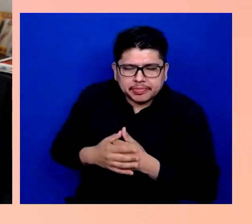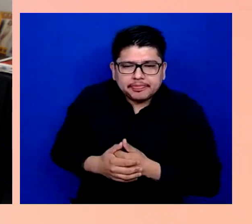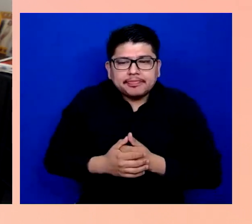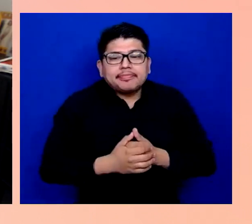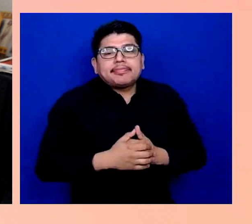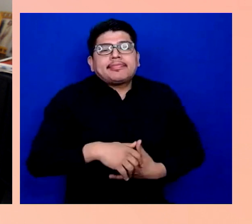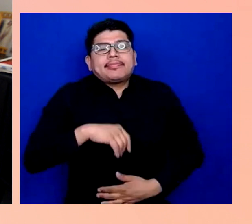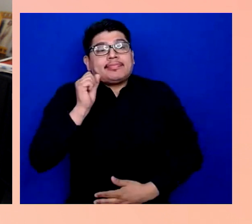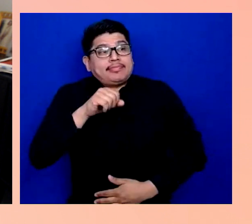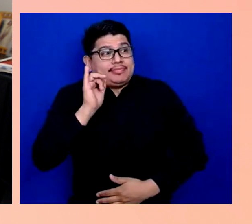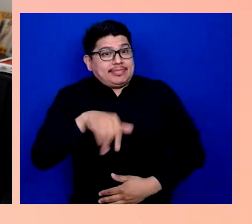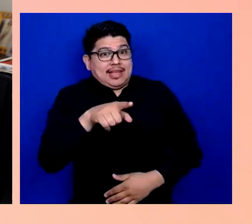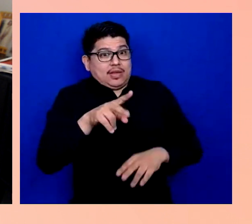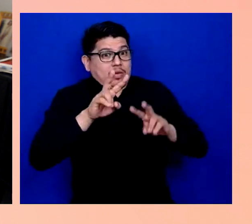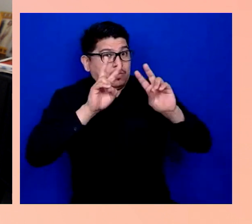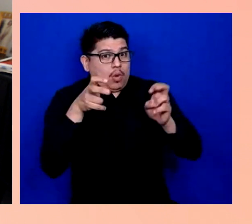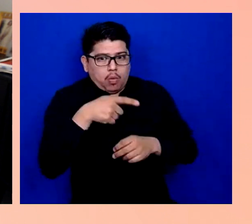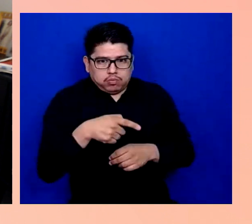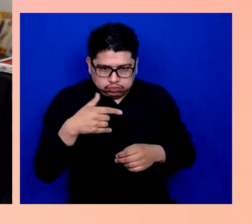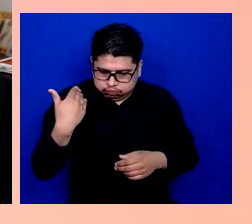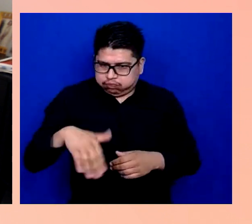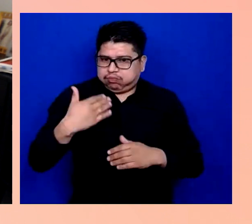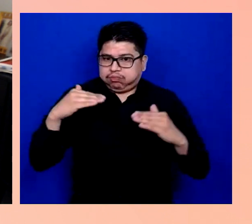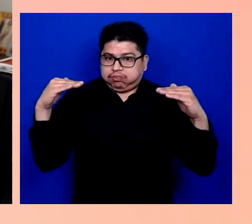cognitive or physical effort" really stuck with me